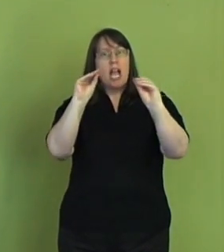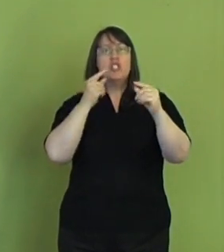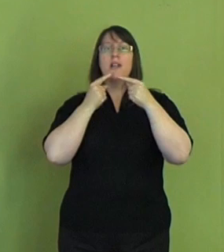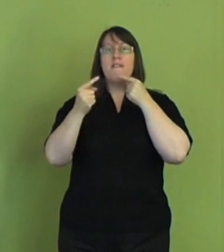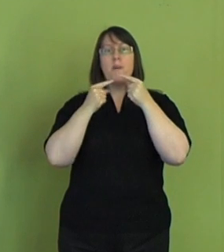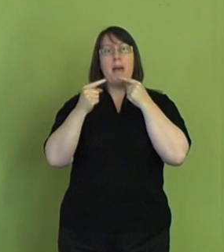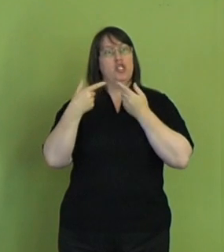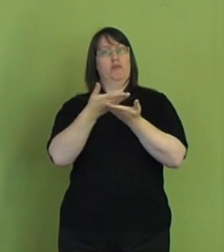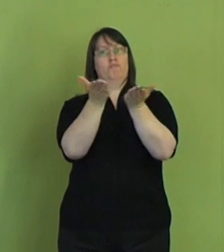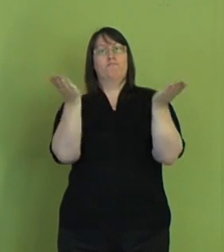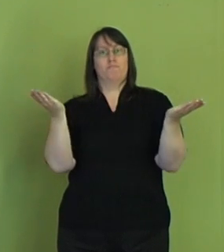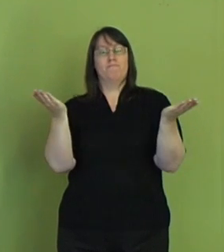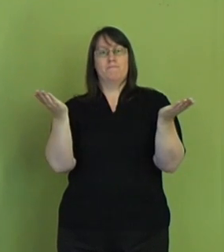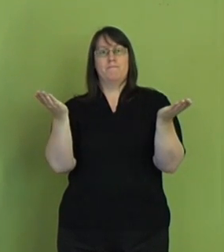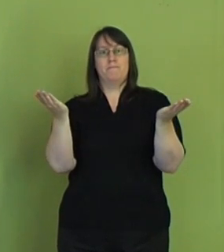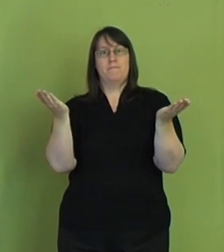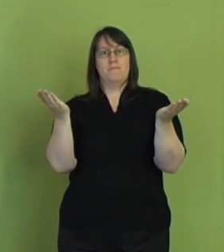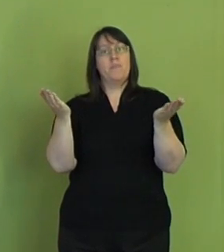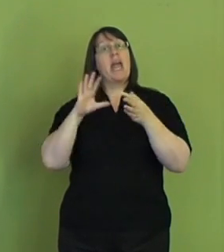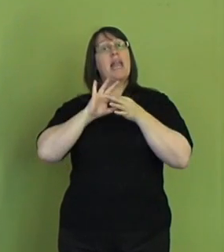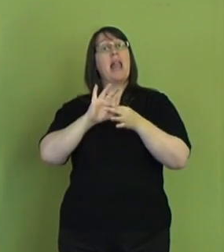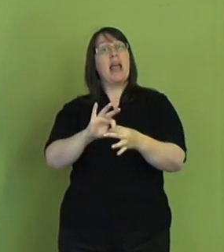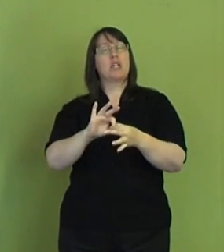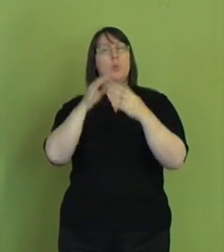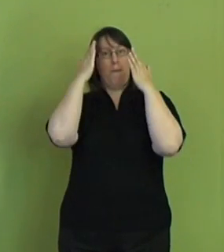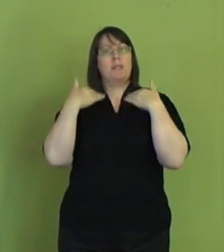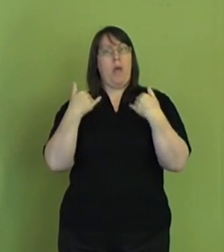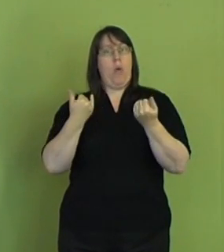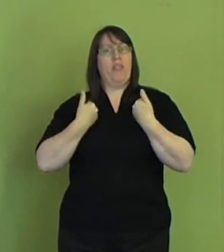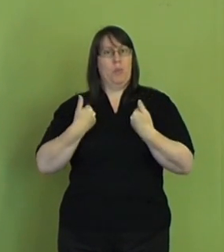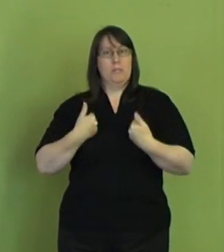for the community around mental health and mental illness.